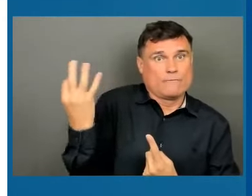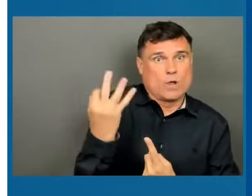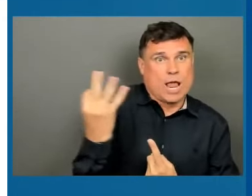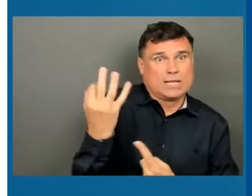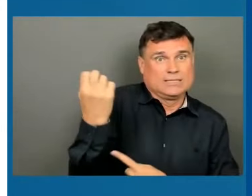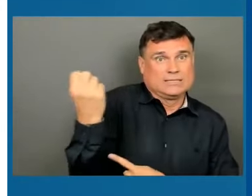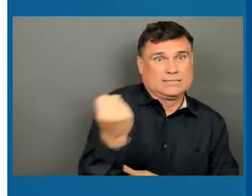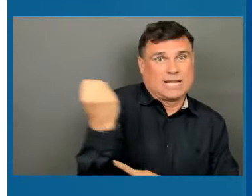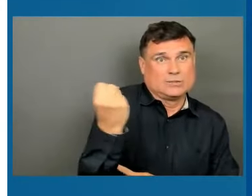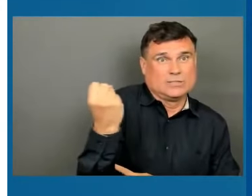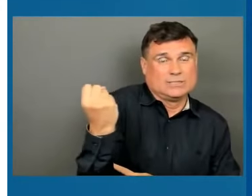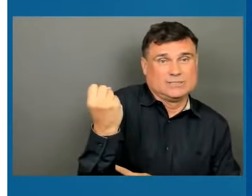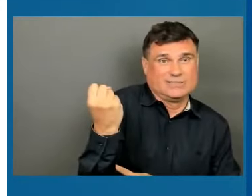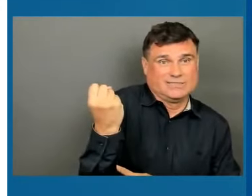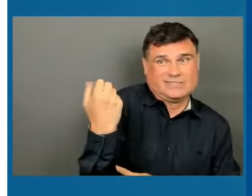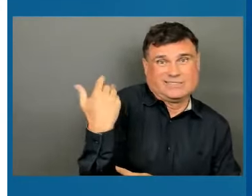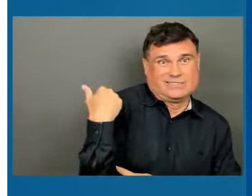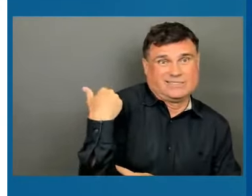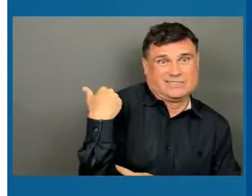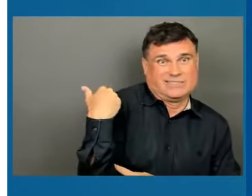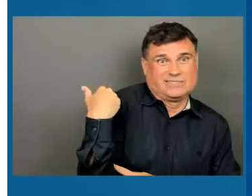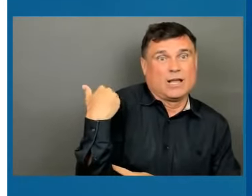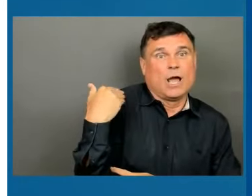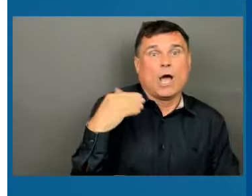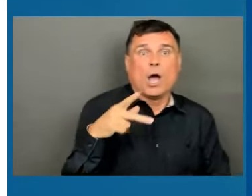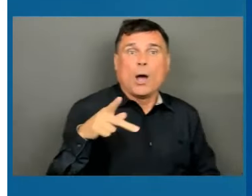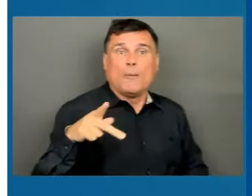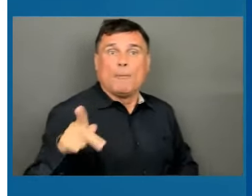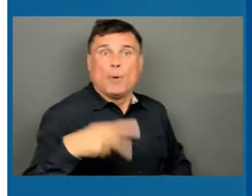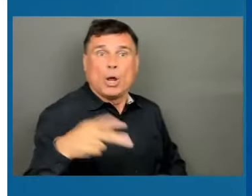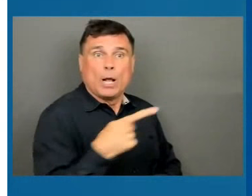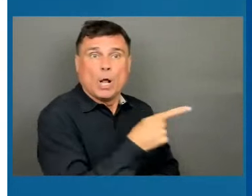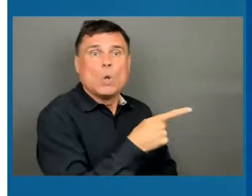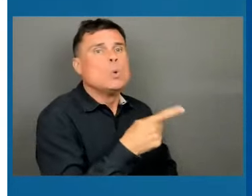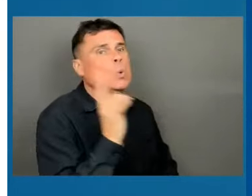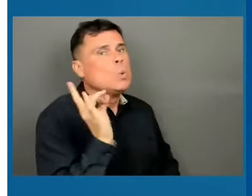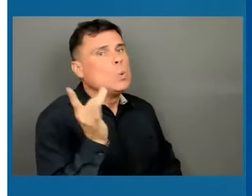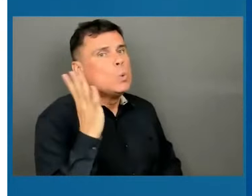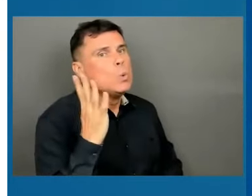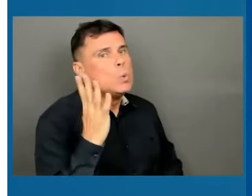of purples, you know, reaching up to 50, 60, maybe even 70 millimeters of rain on the